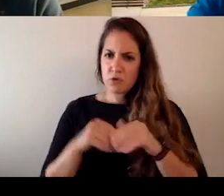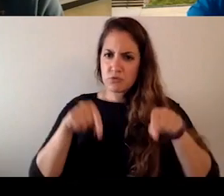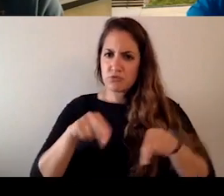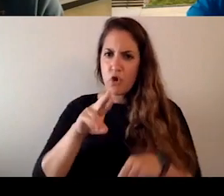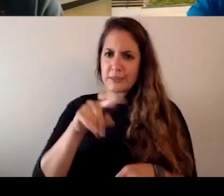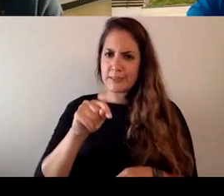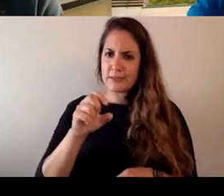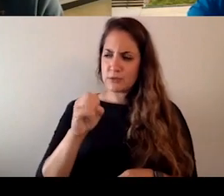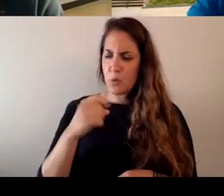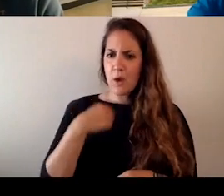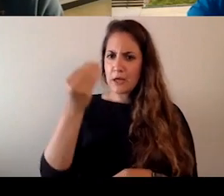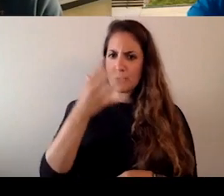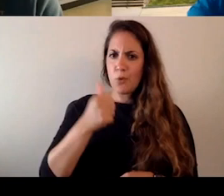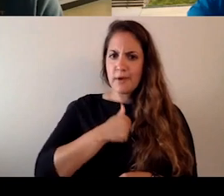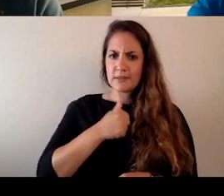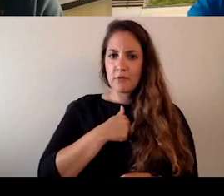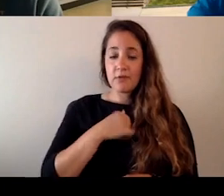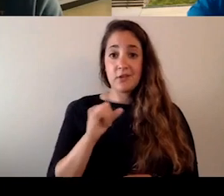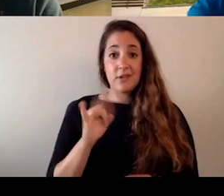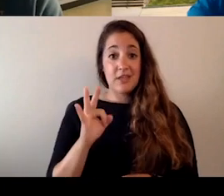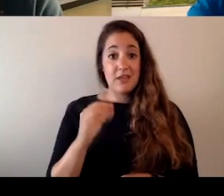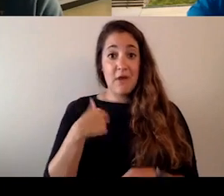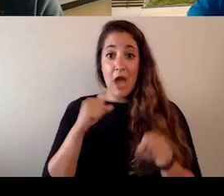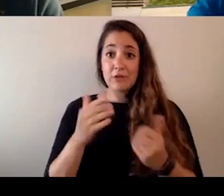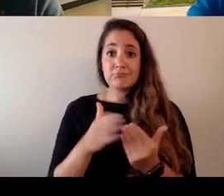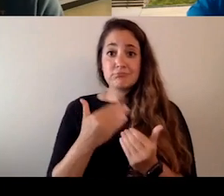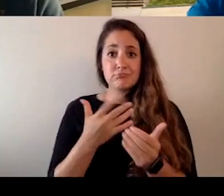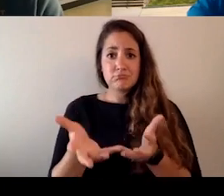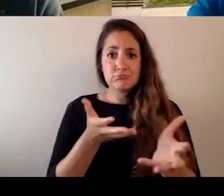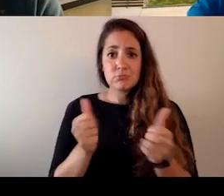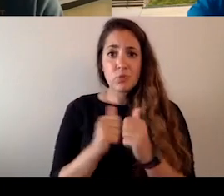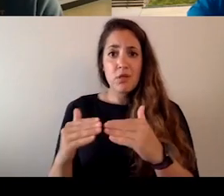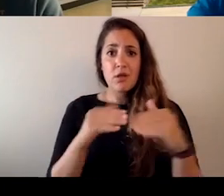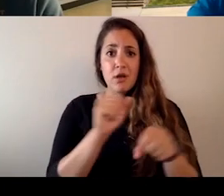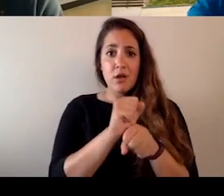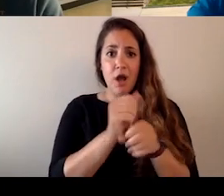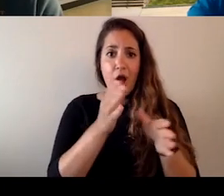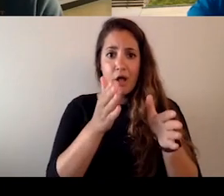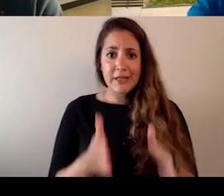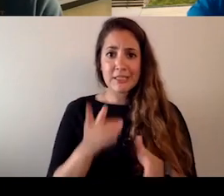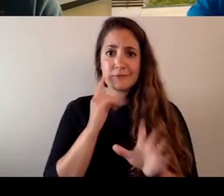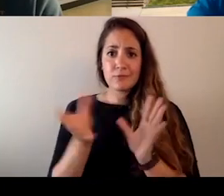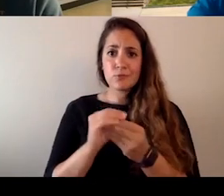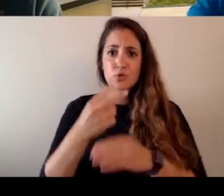if I could interact with these colleagues, and I know them for two or three days, and feel so comfortable.